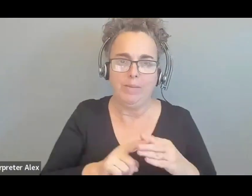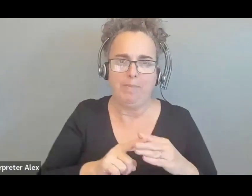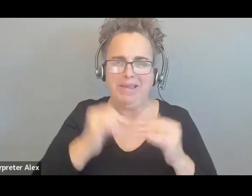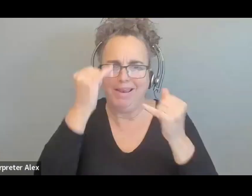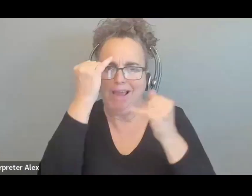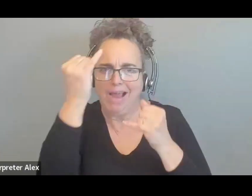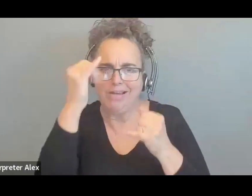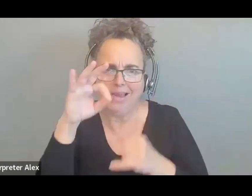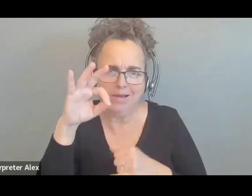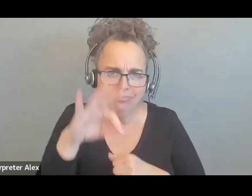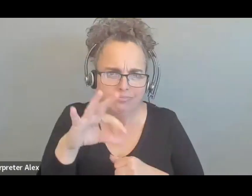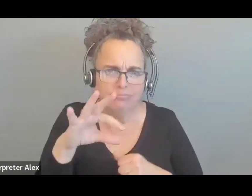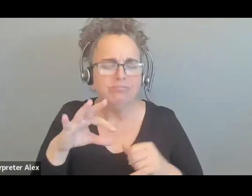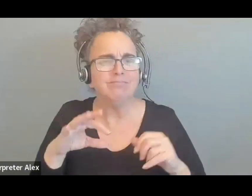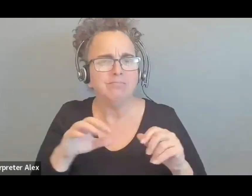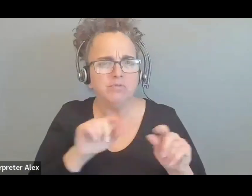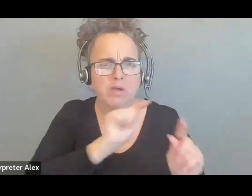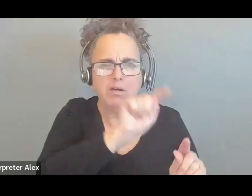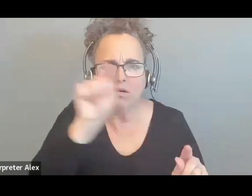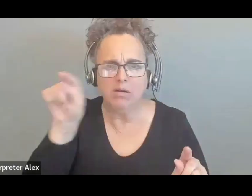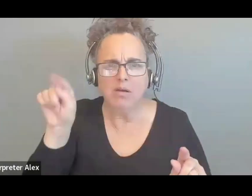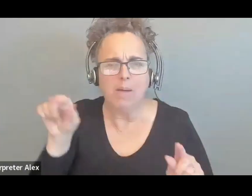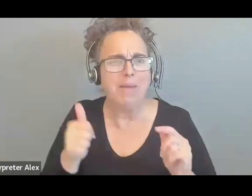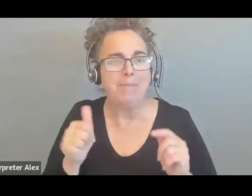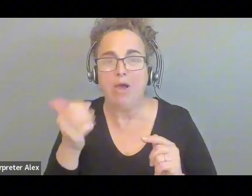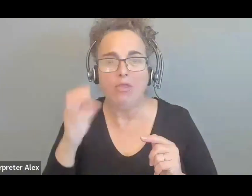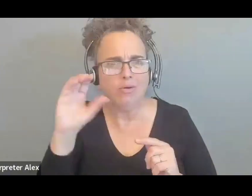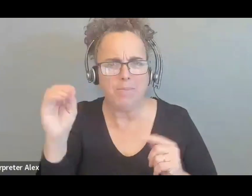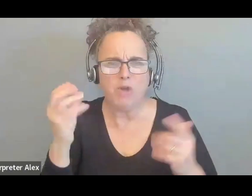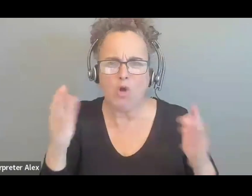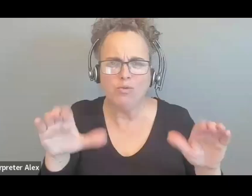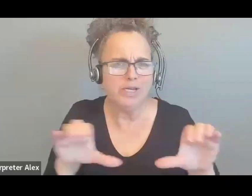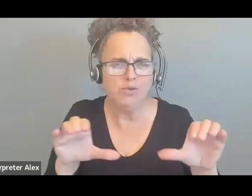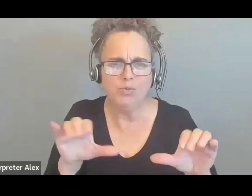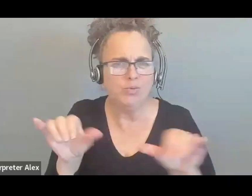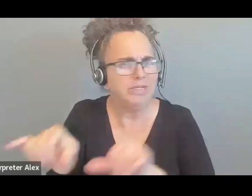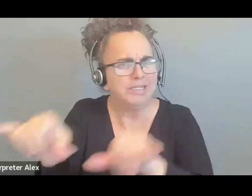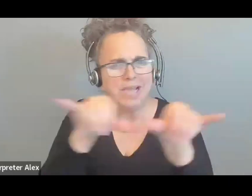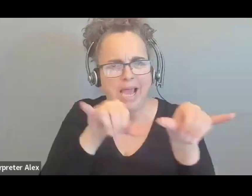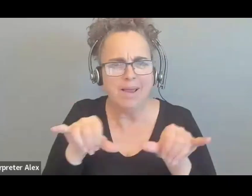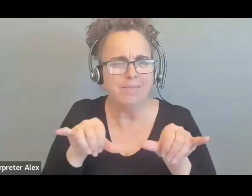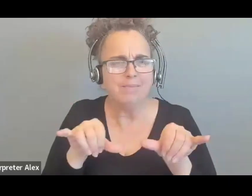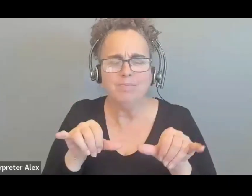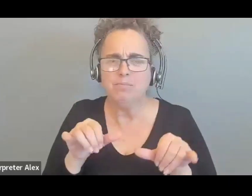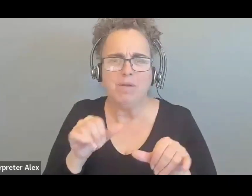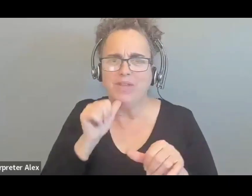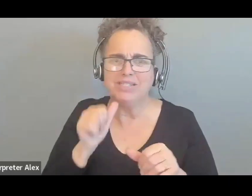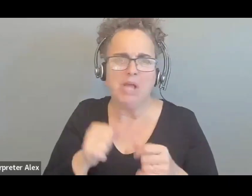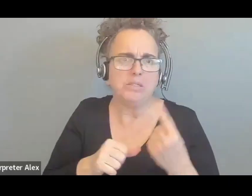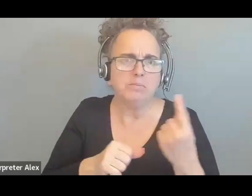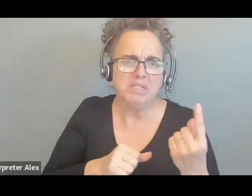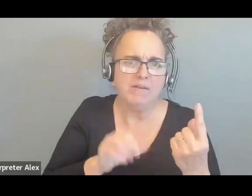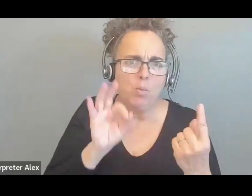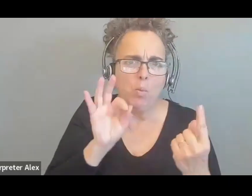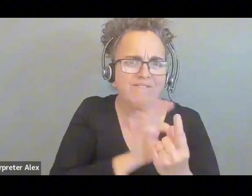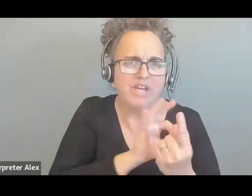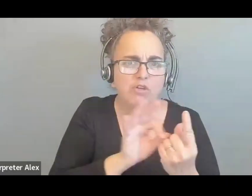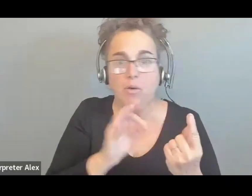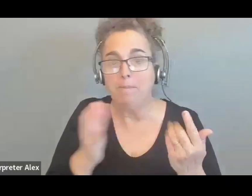million other companies that do what you do, but just slightly differently. There's not like an existing feature in Apple you just didn't know about.